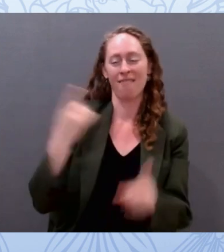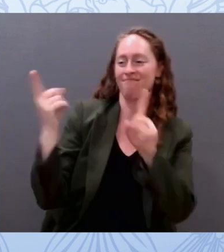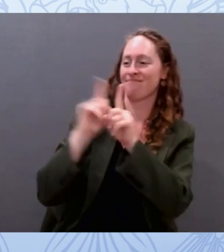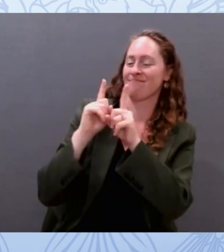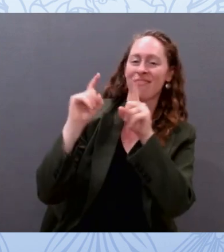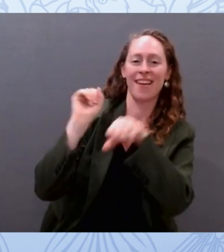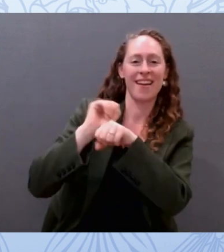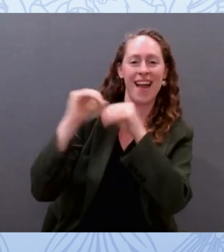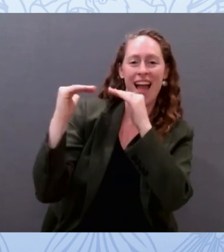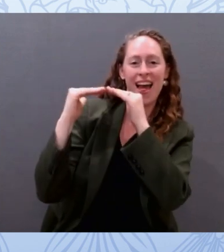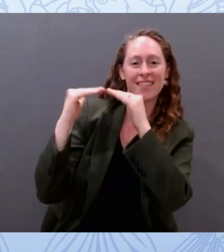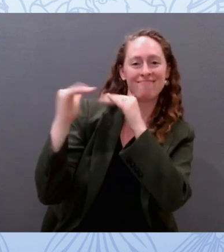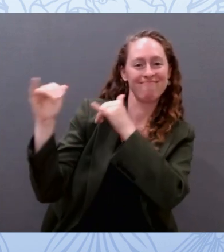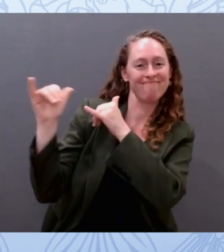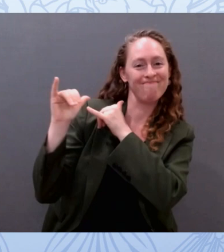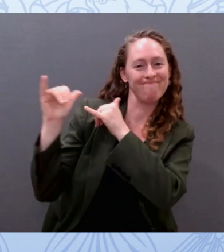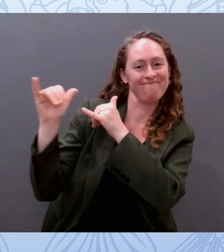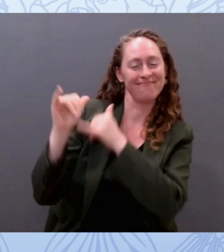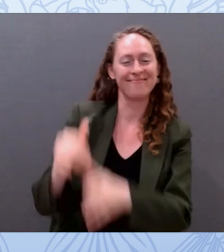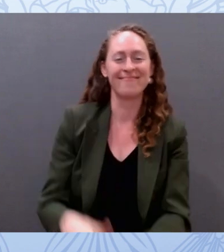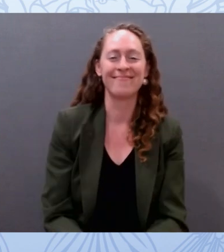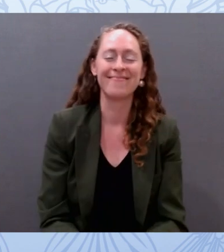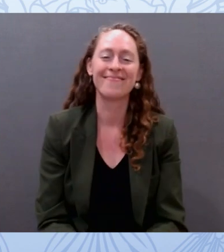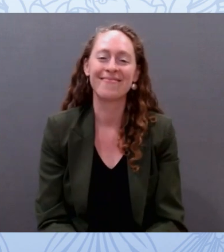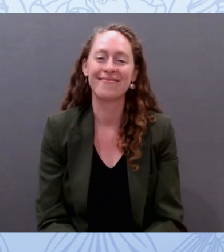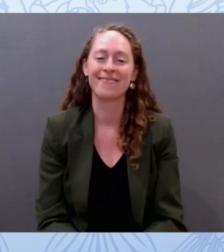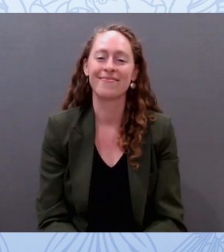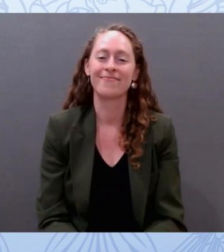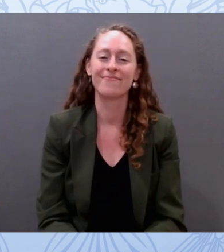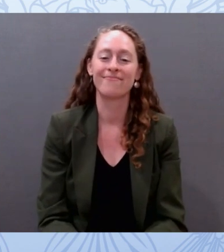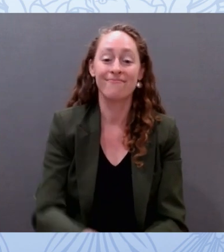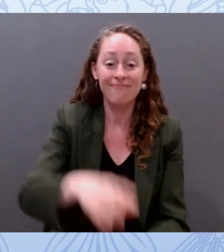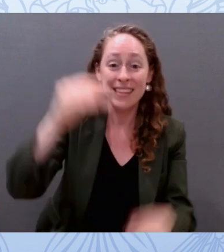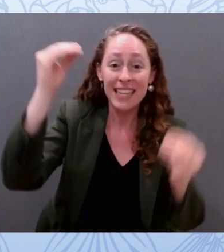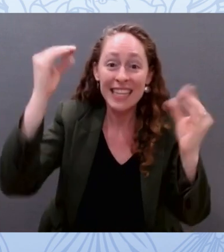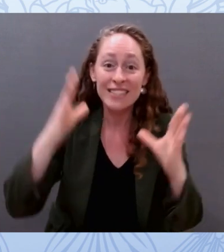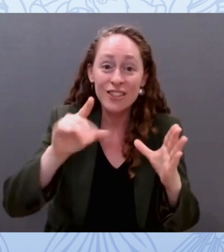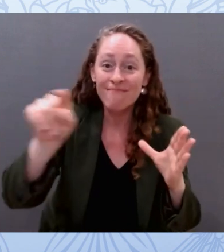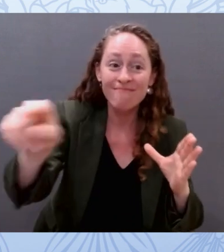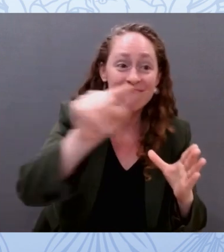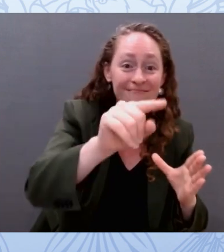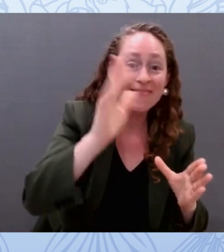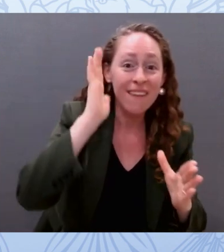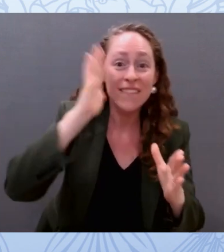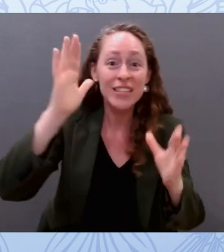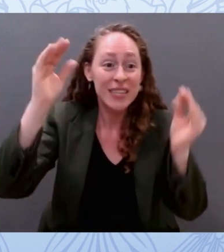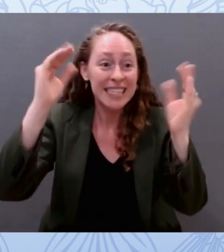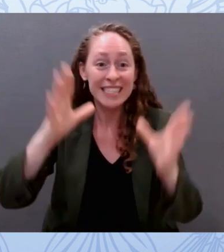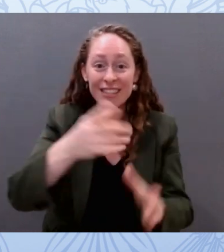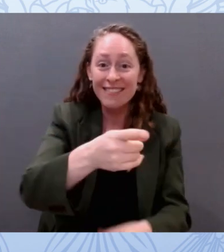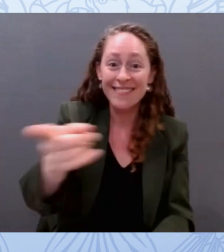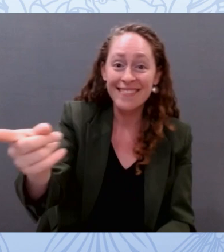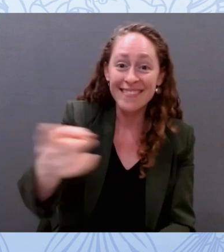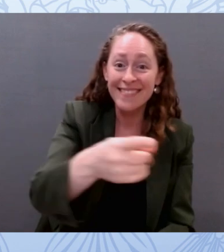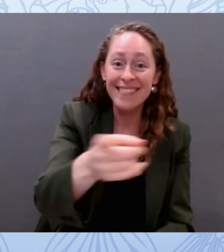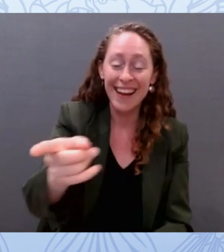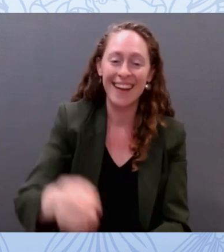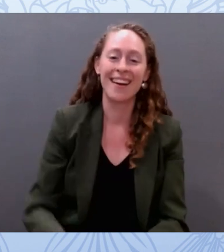Where are you? Oh, we need good teachers. Yes. Think about it. Think about.